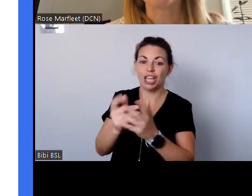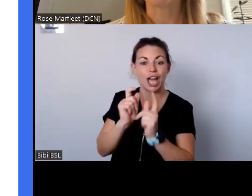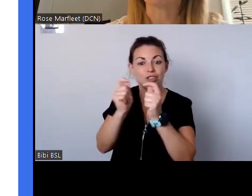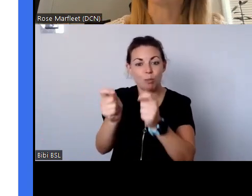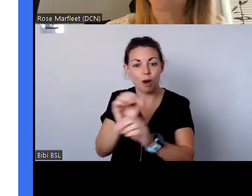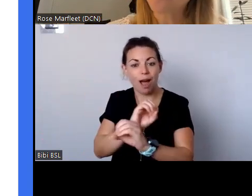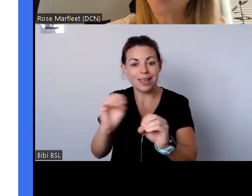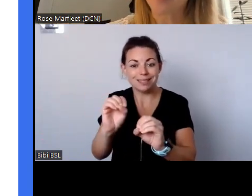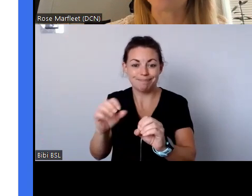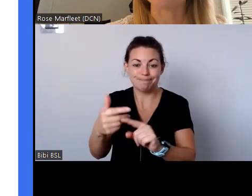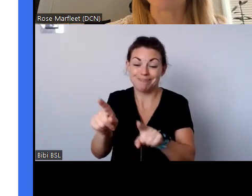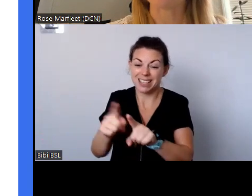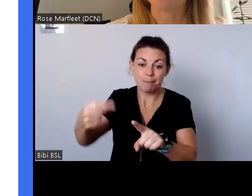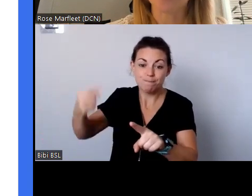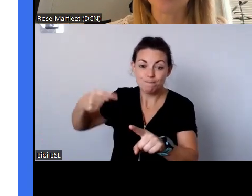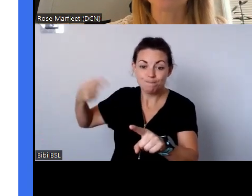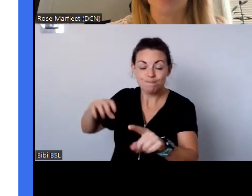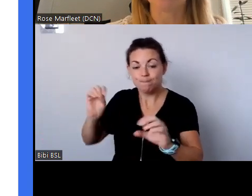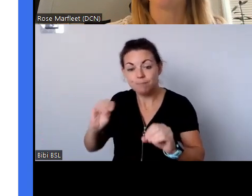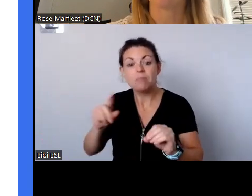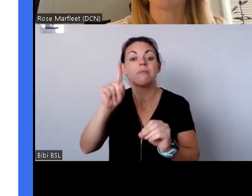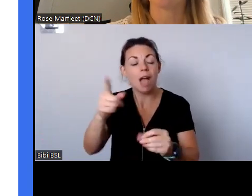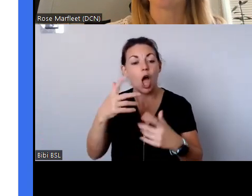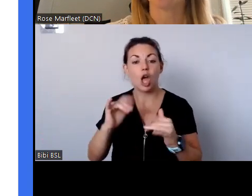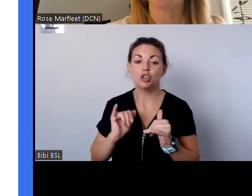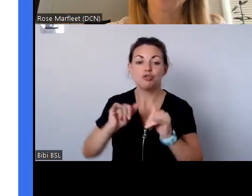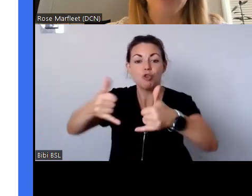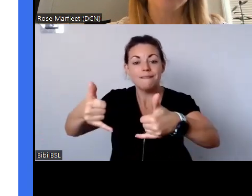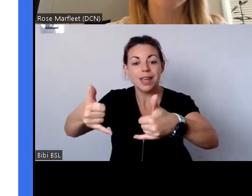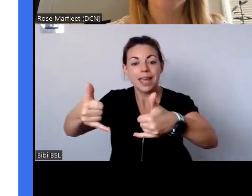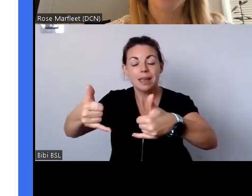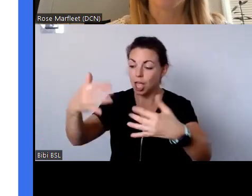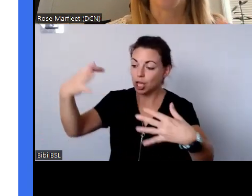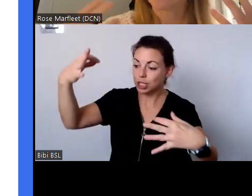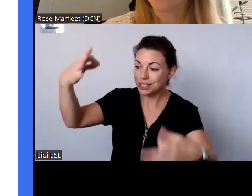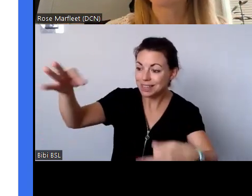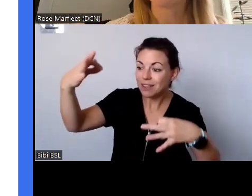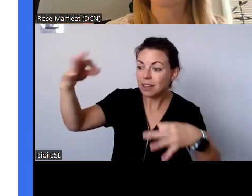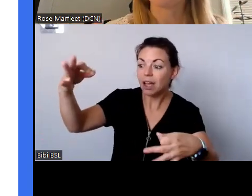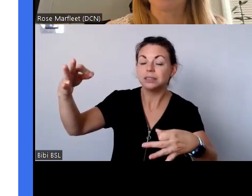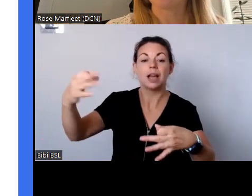but you will win a trophy and a certificate. You'll be showcased in a video case study